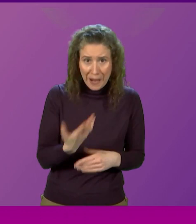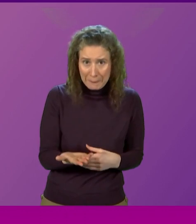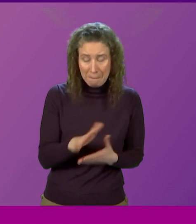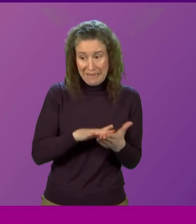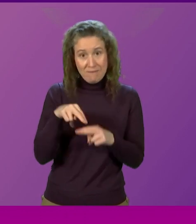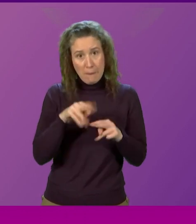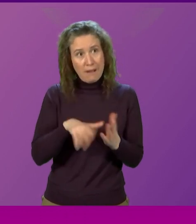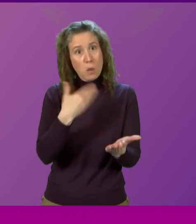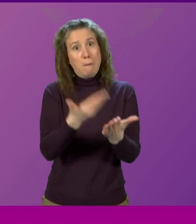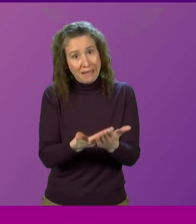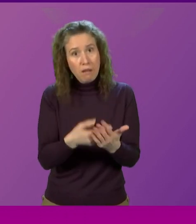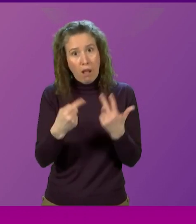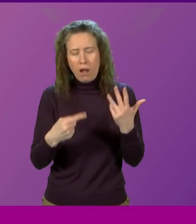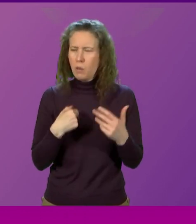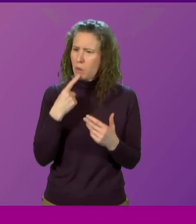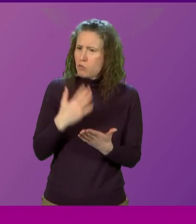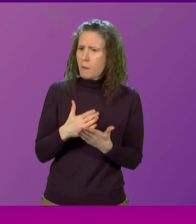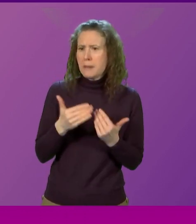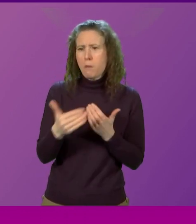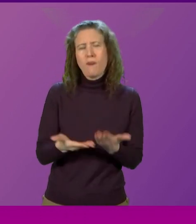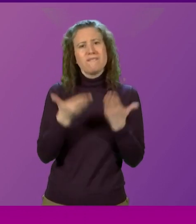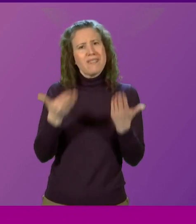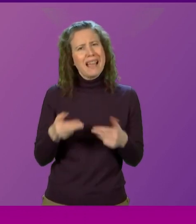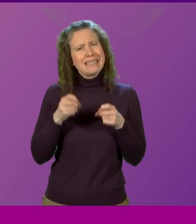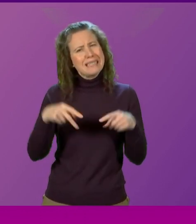We were promised a fairer system here, so what can the First Minister do to address